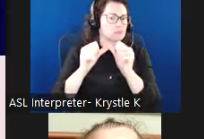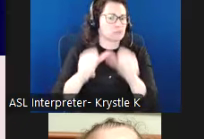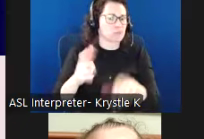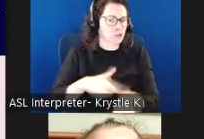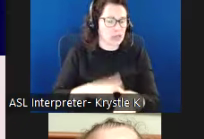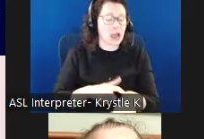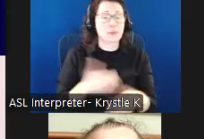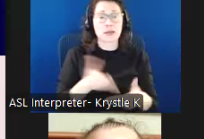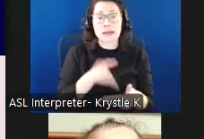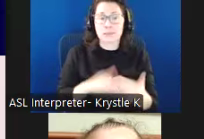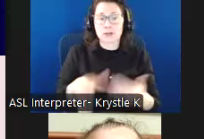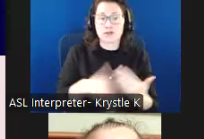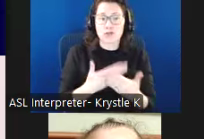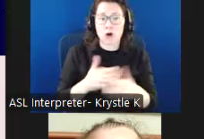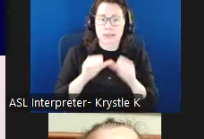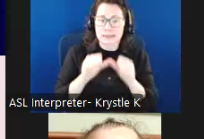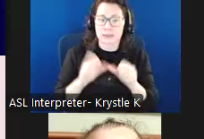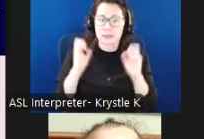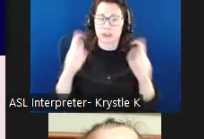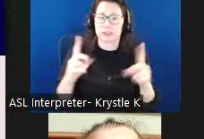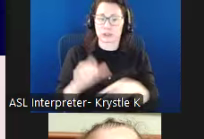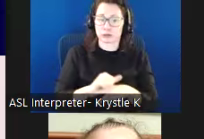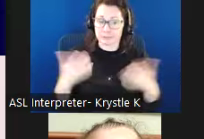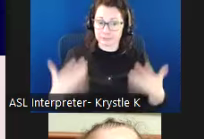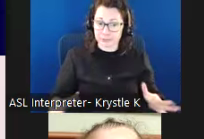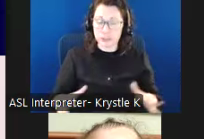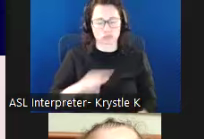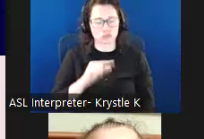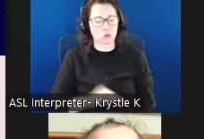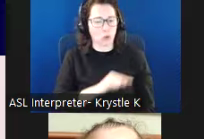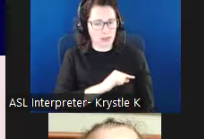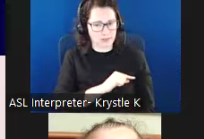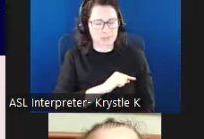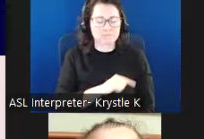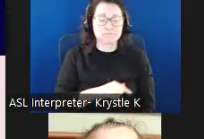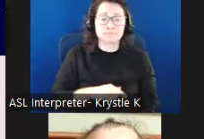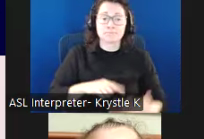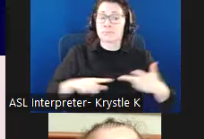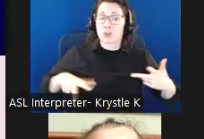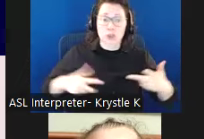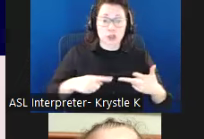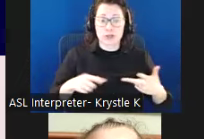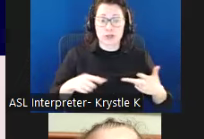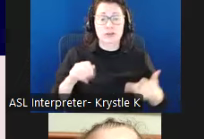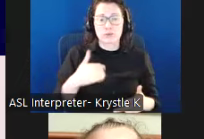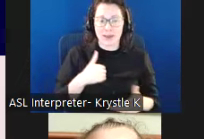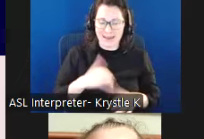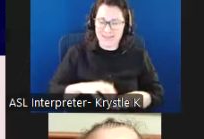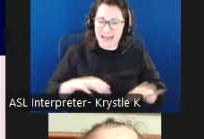continuing education training, you would qualify for the benefit. And then